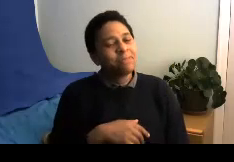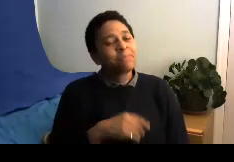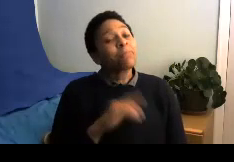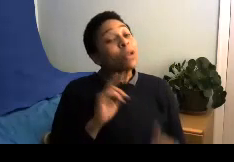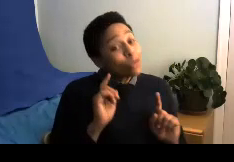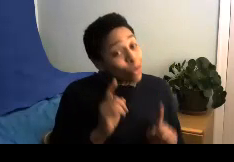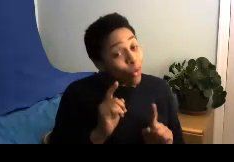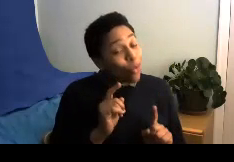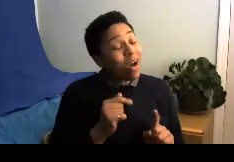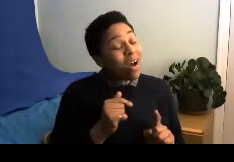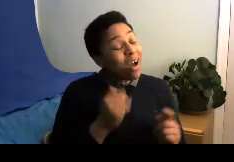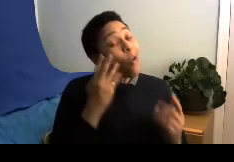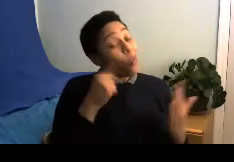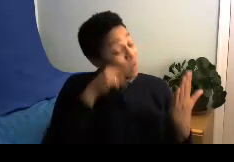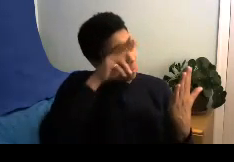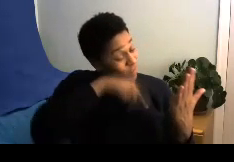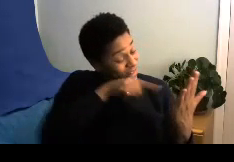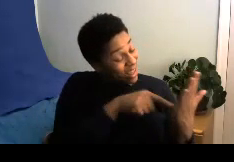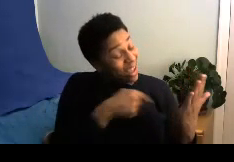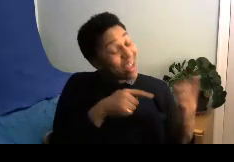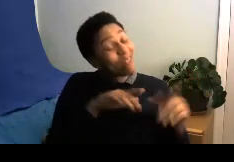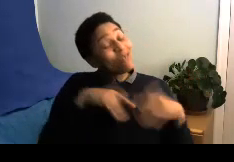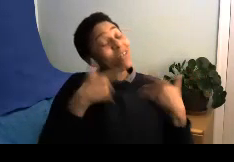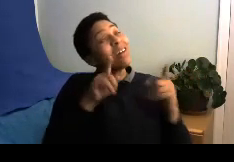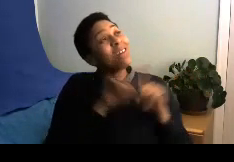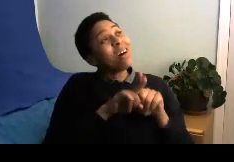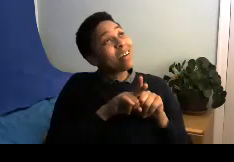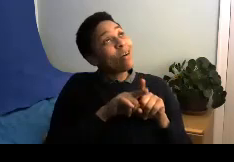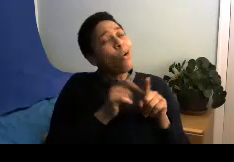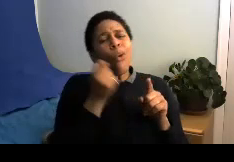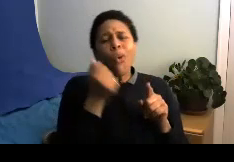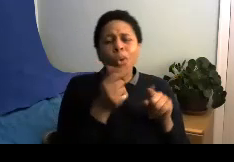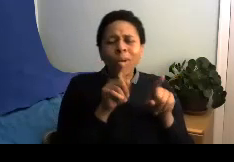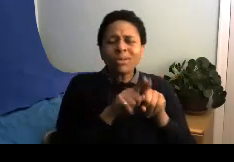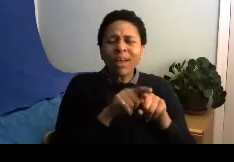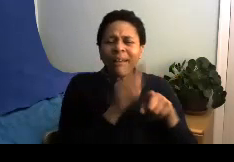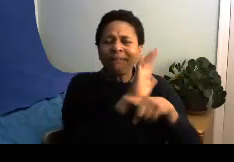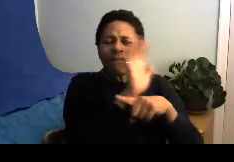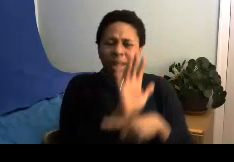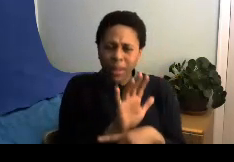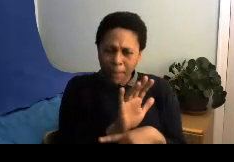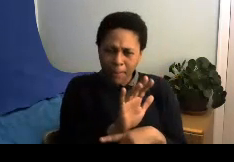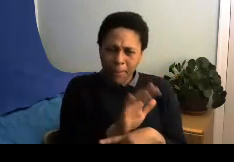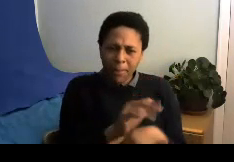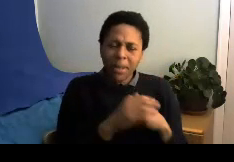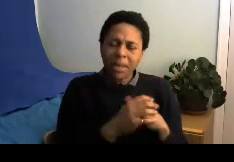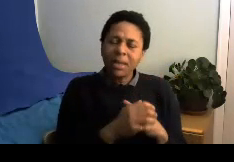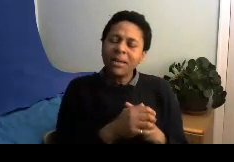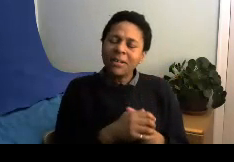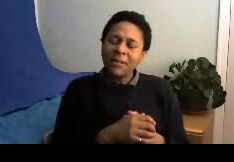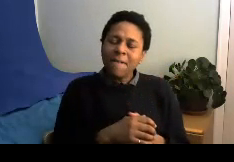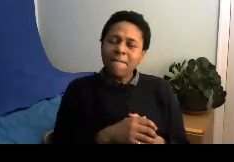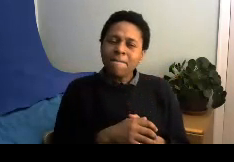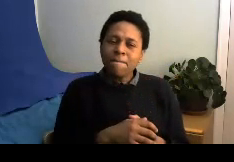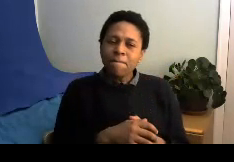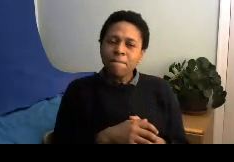kind of, cinematicness to the novel. And so I really could